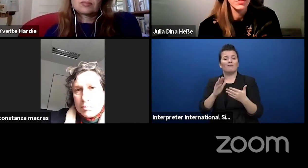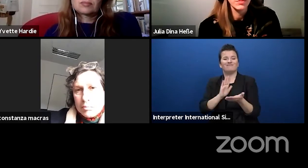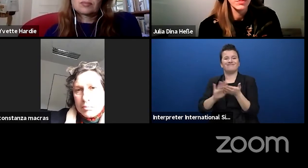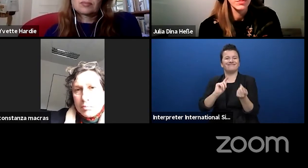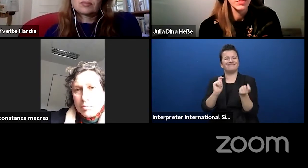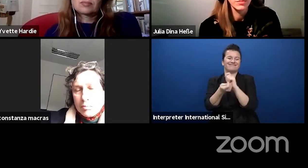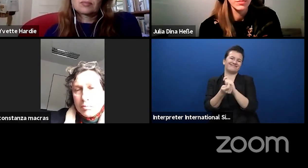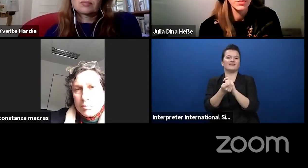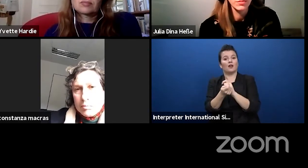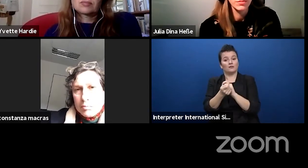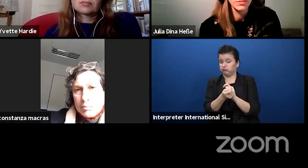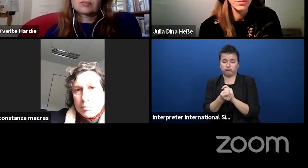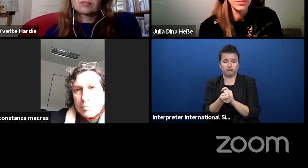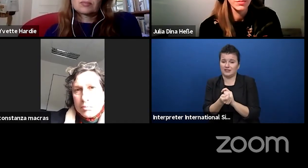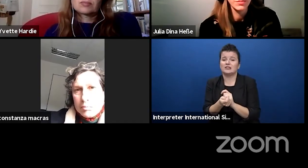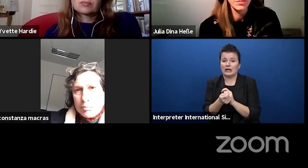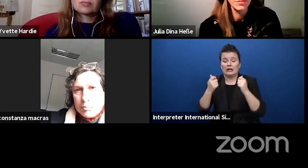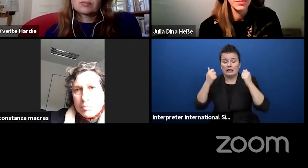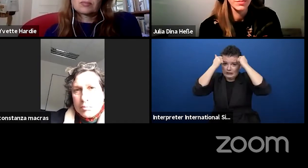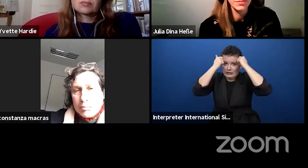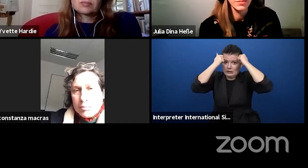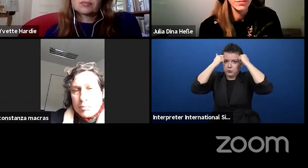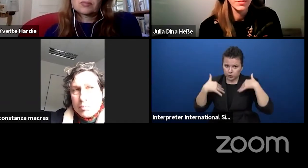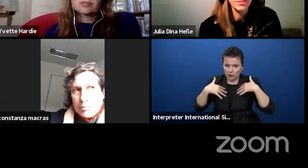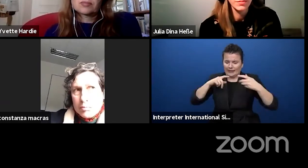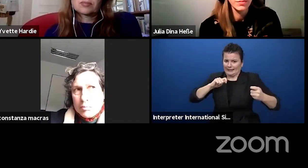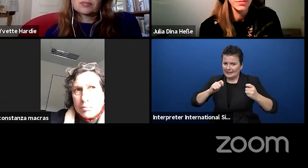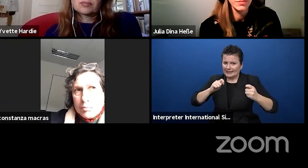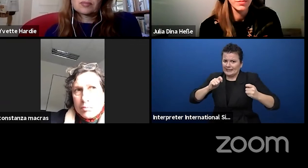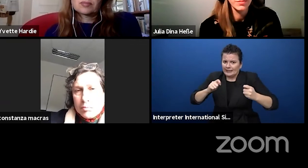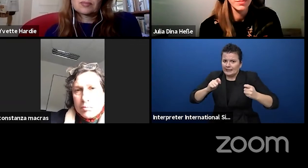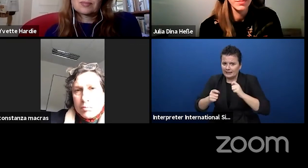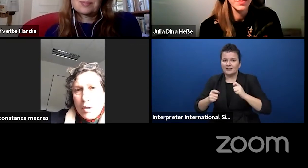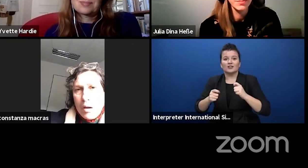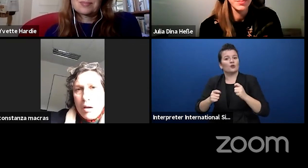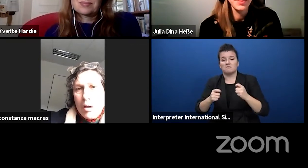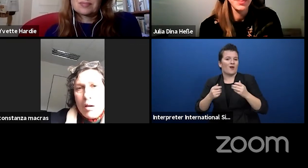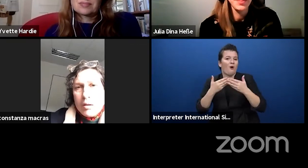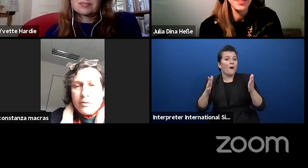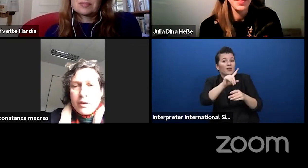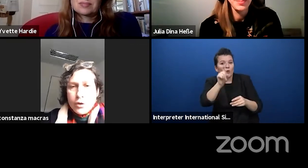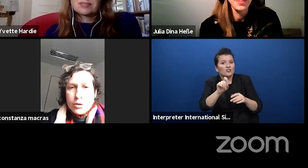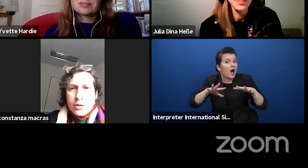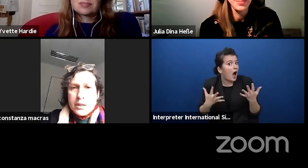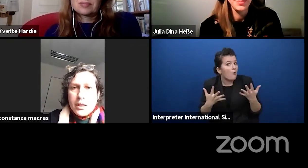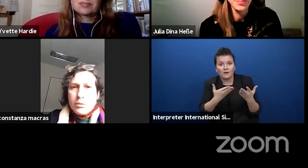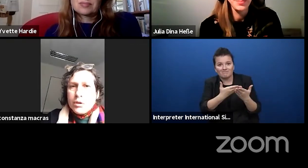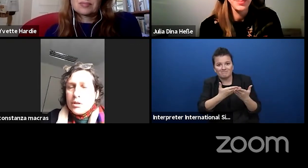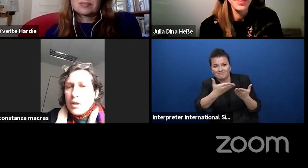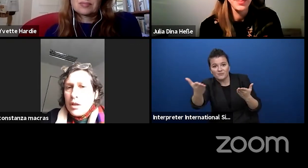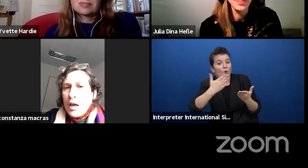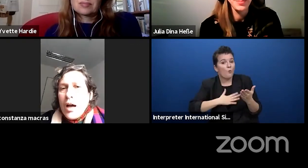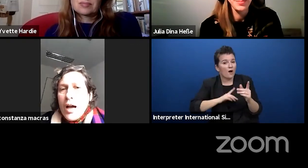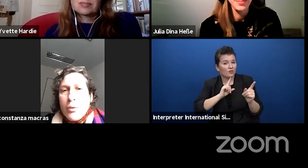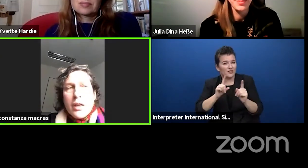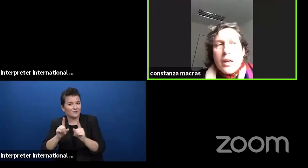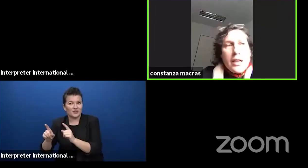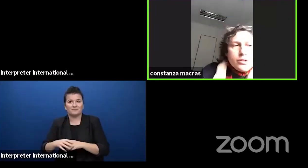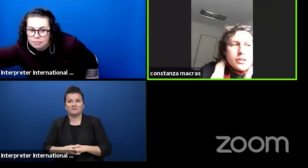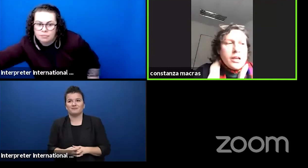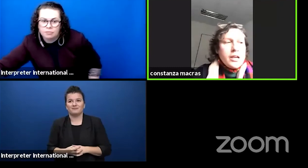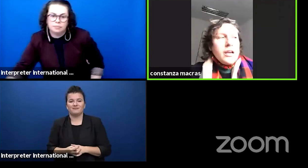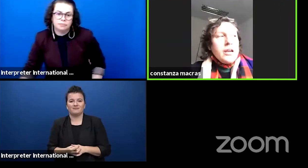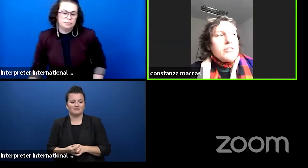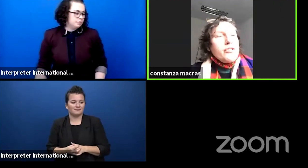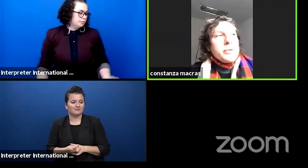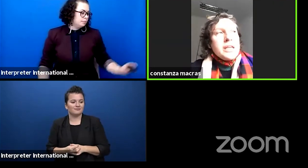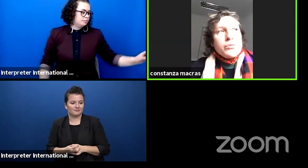an open question to all of you, all three of you. Who wants to start? I would like to, for me well,